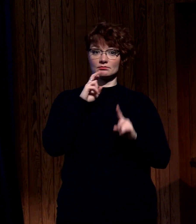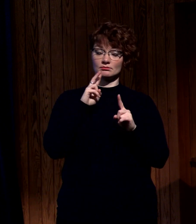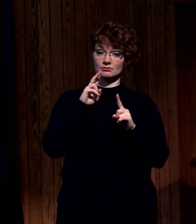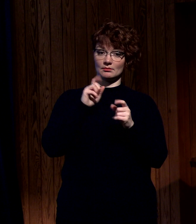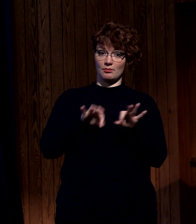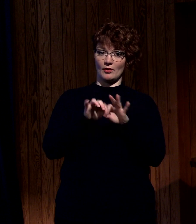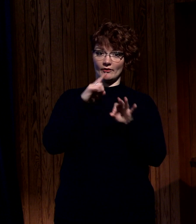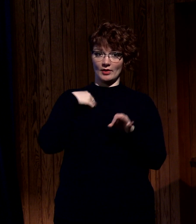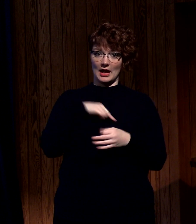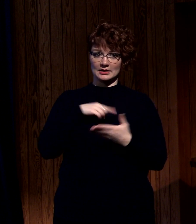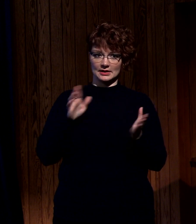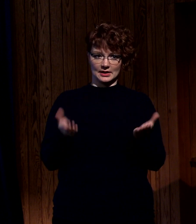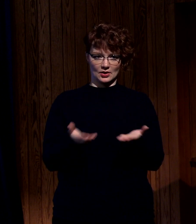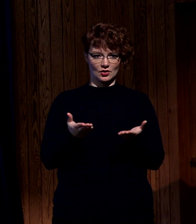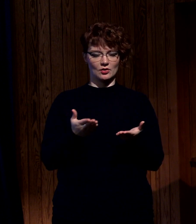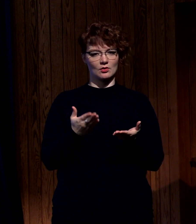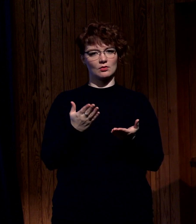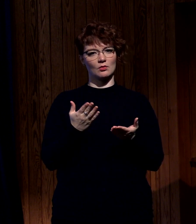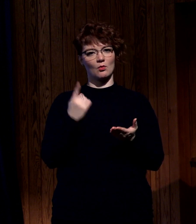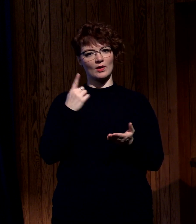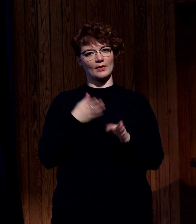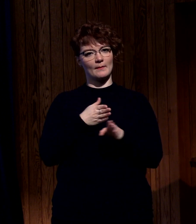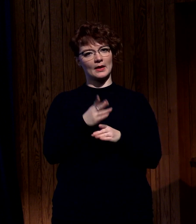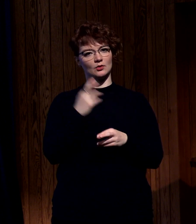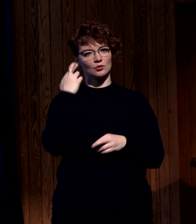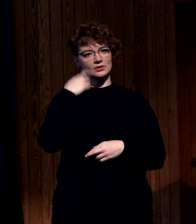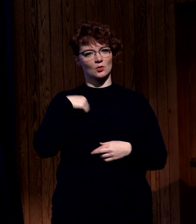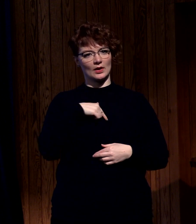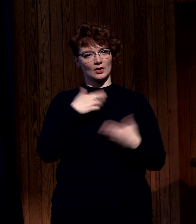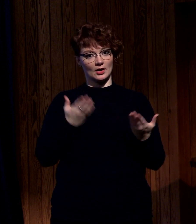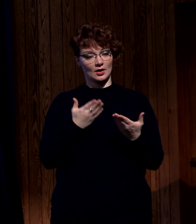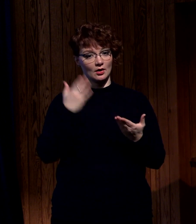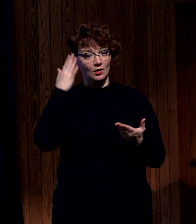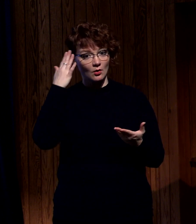One of the primary reasons we are here is to become like